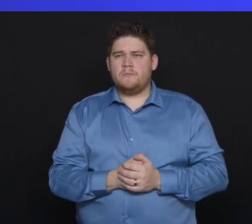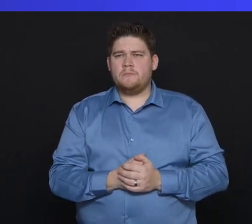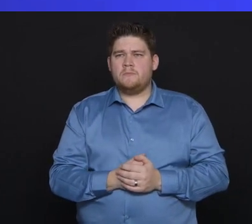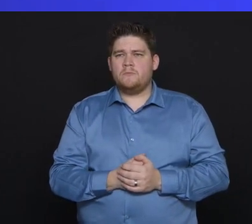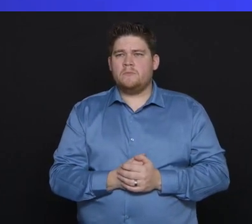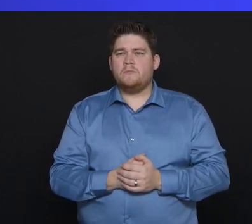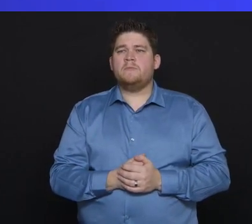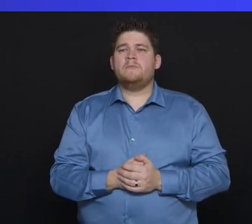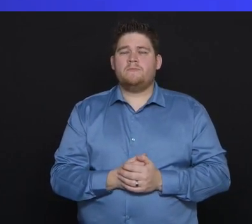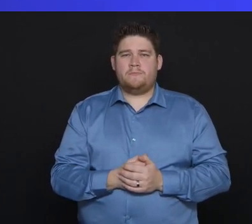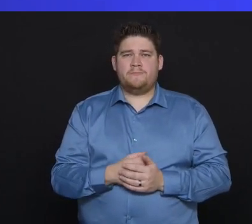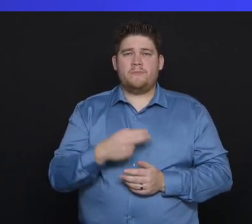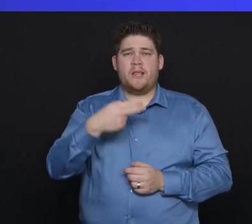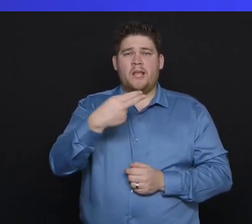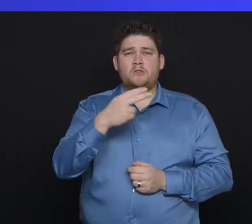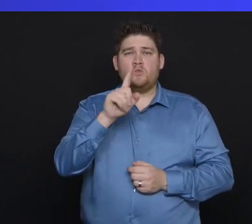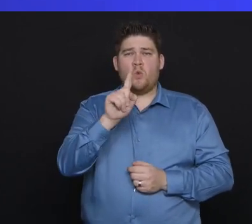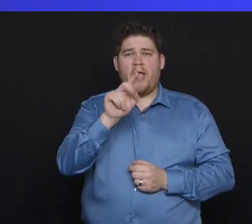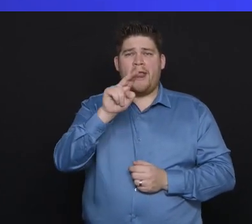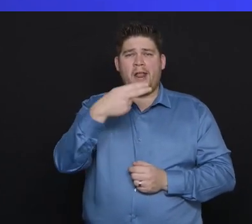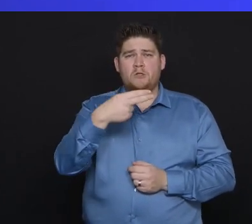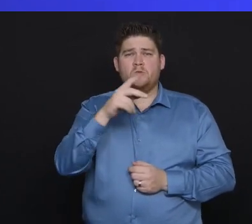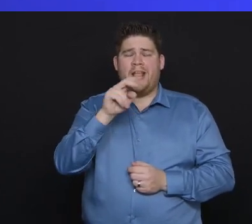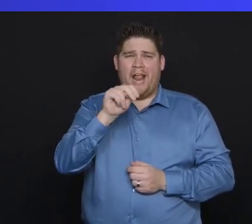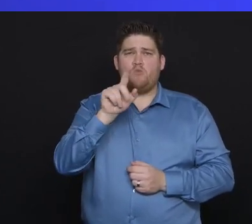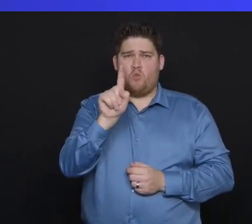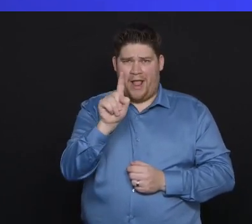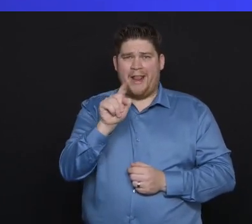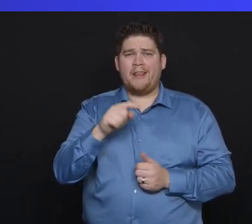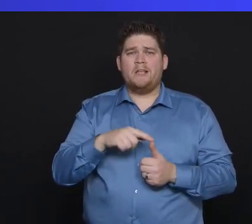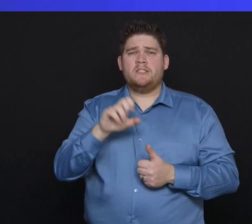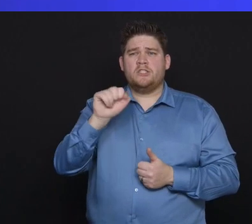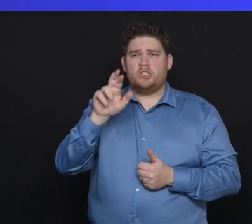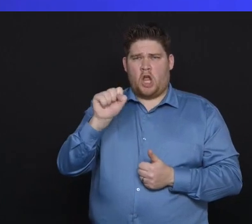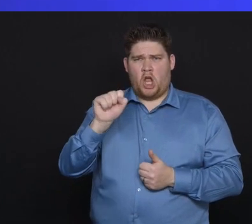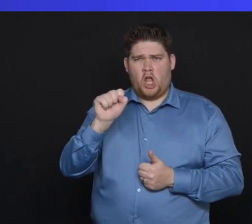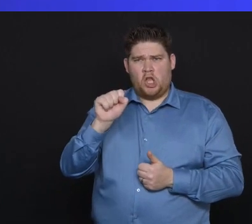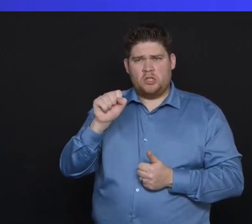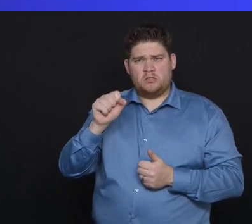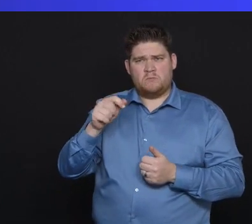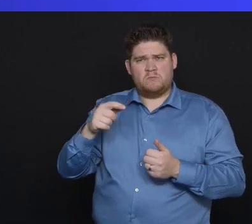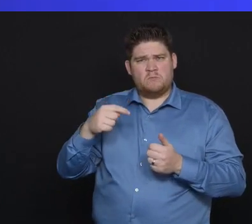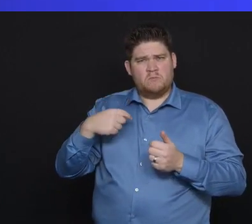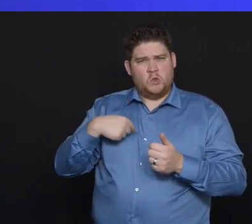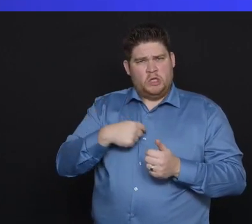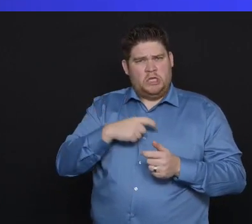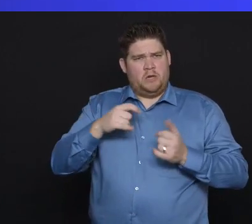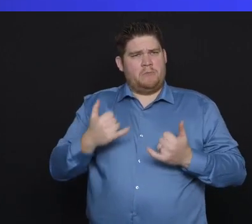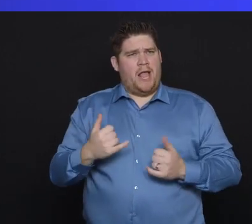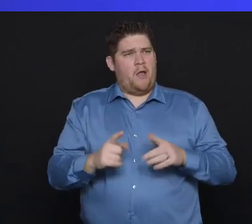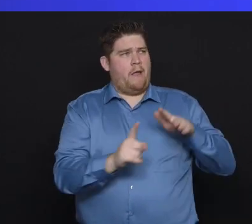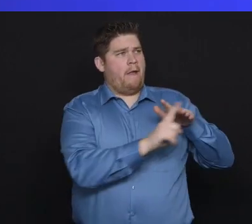H1N1, sars, can you describe the state of readiness we started from? DR. I can talk to it from a